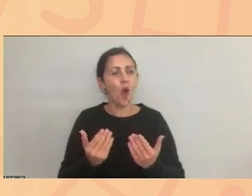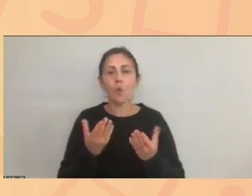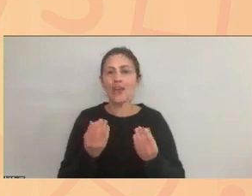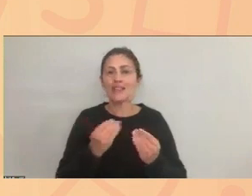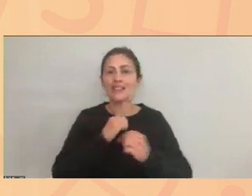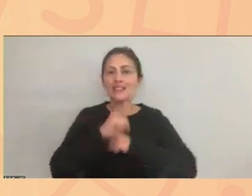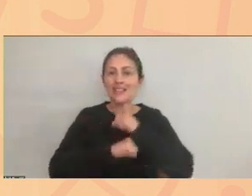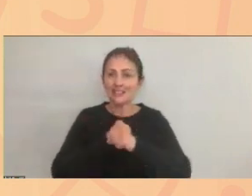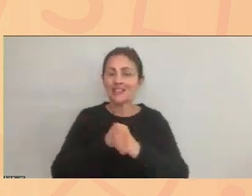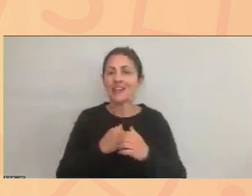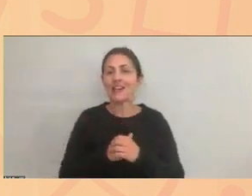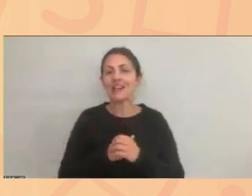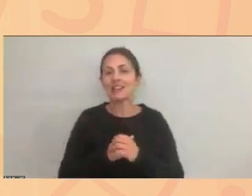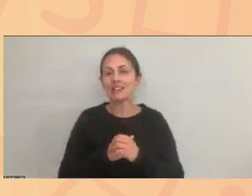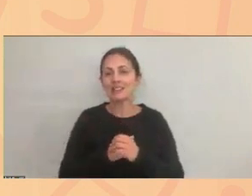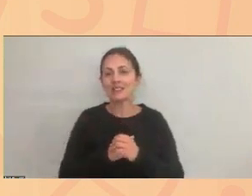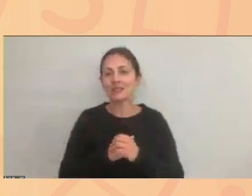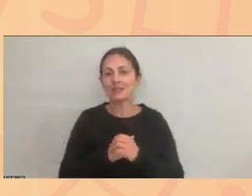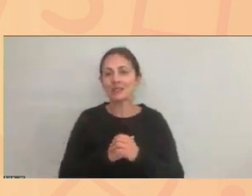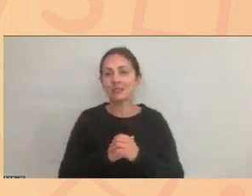(UNKNOWN)